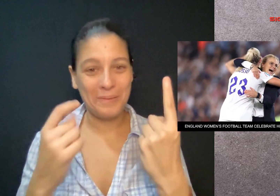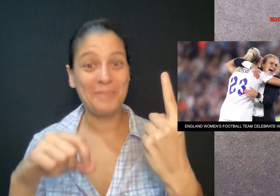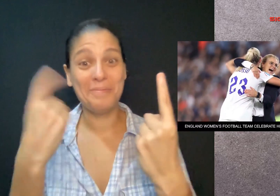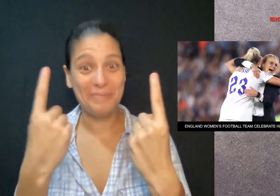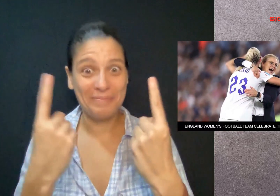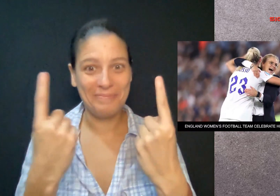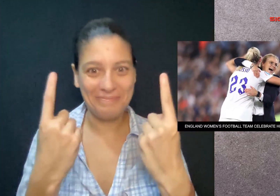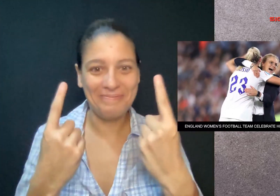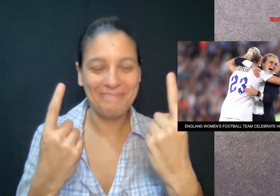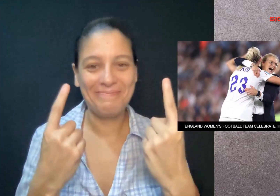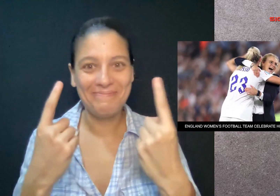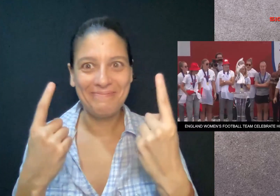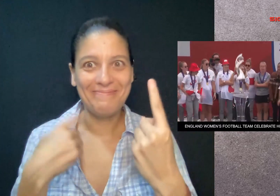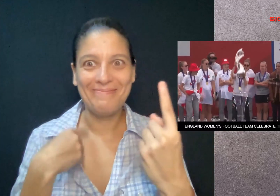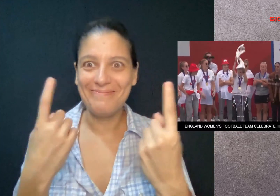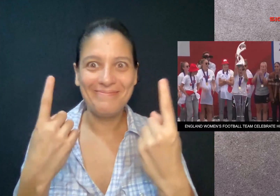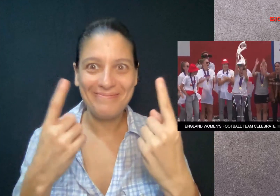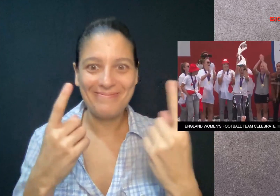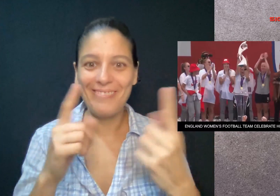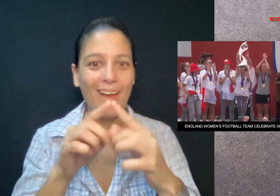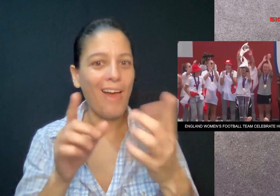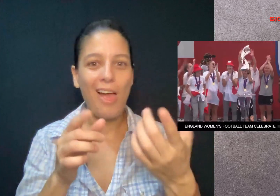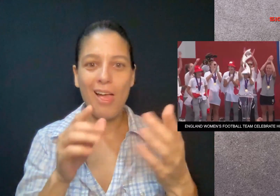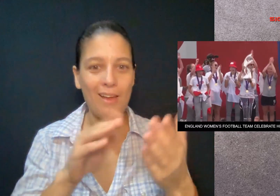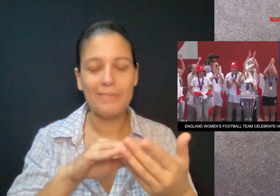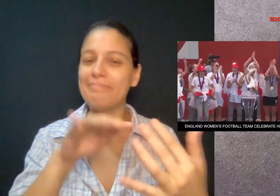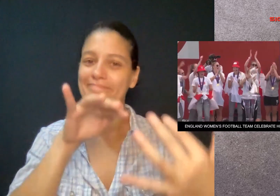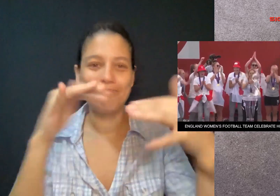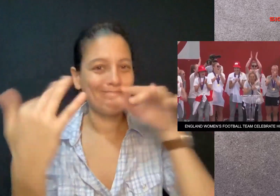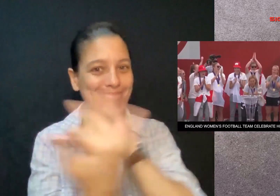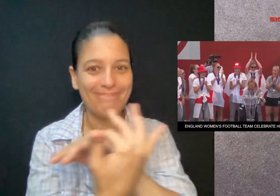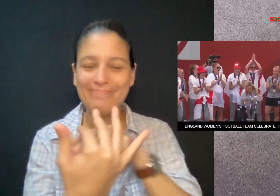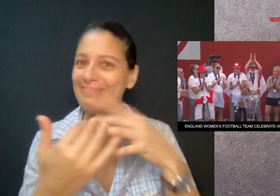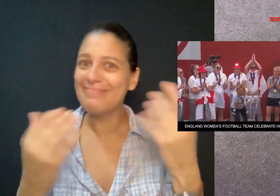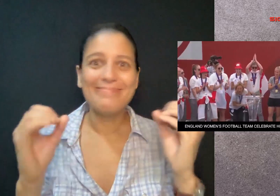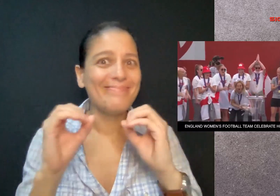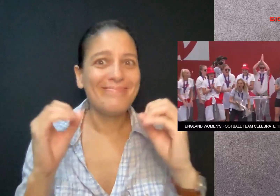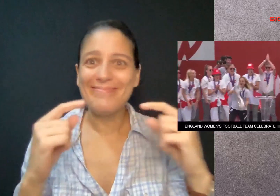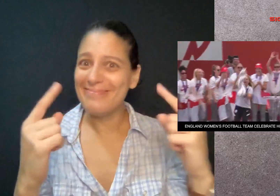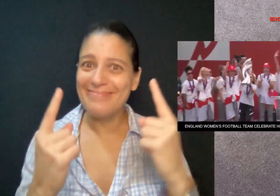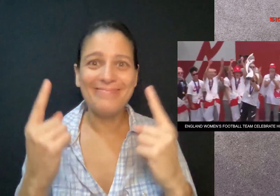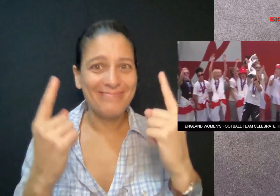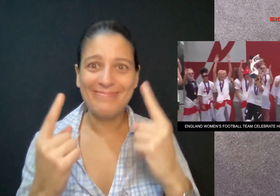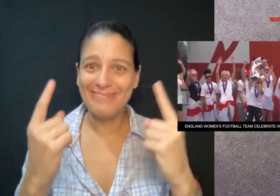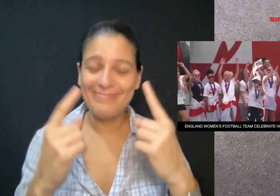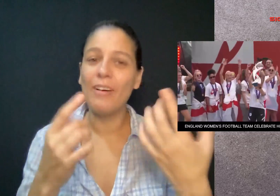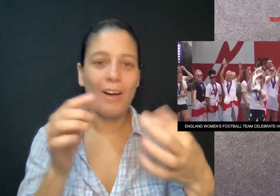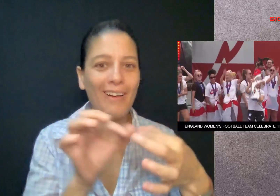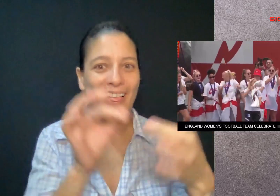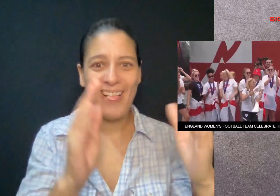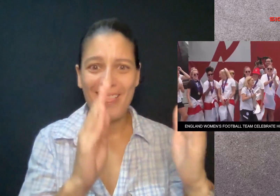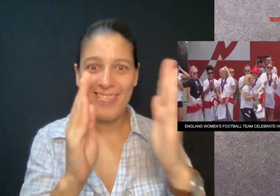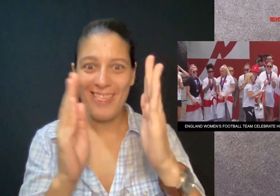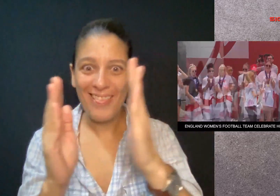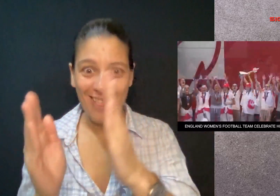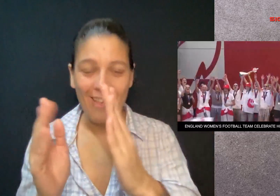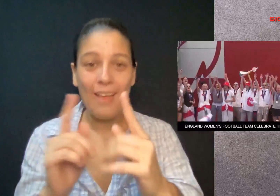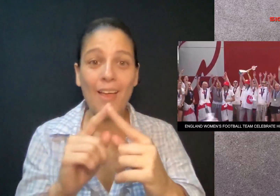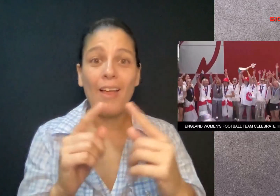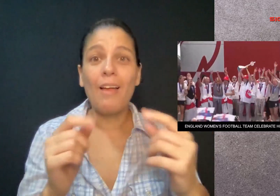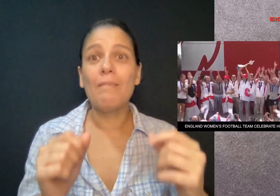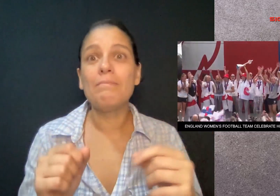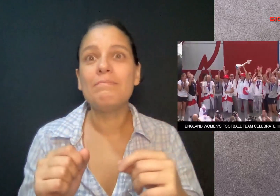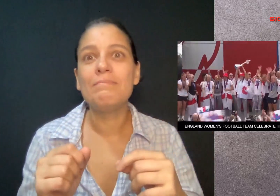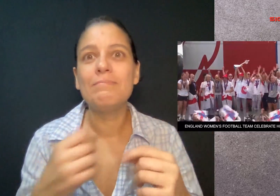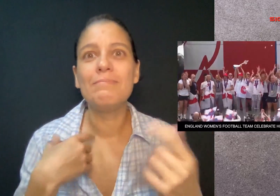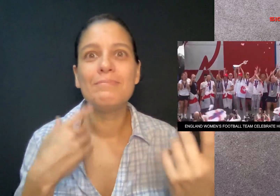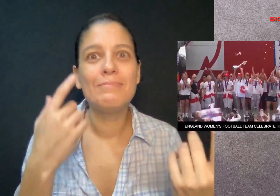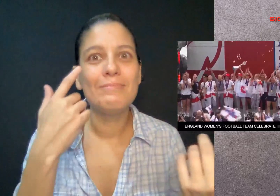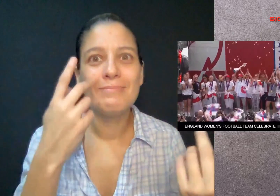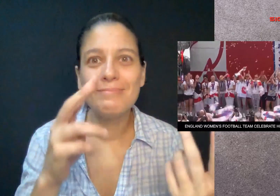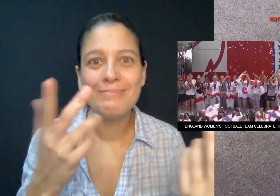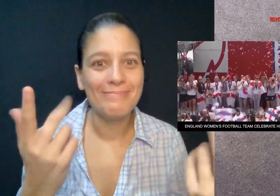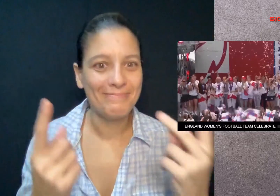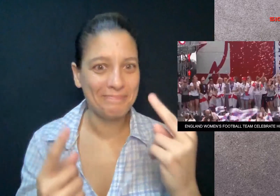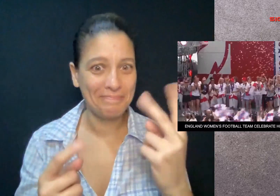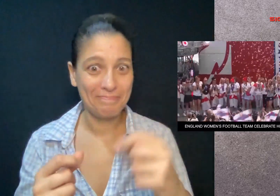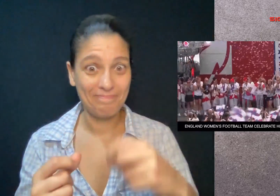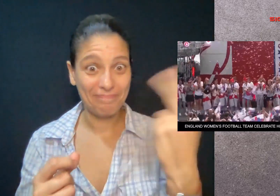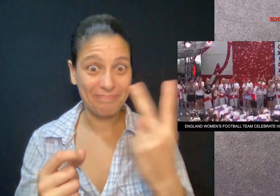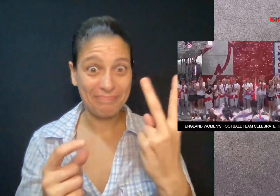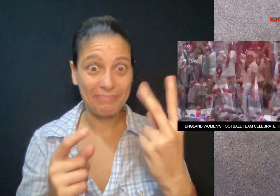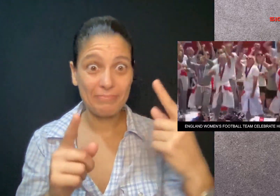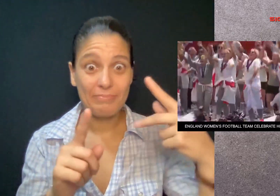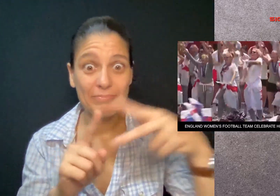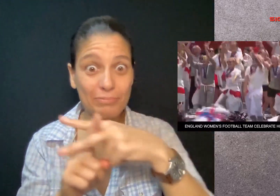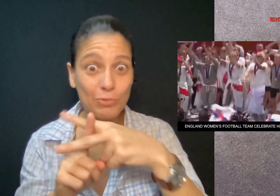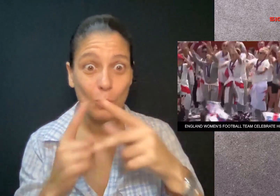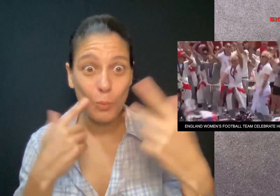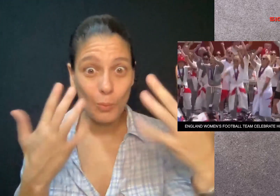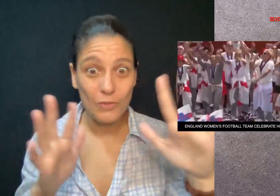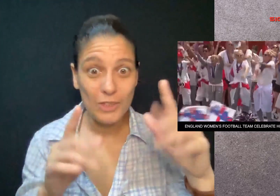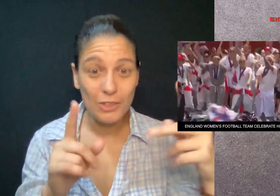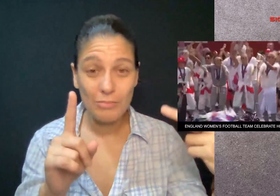tied 1-1 most of the way and it kept going back and forth and back and forth until finally